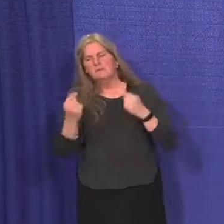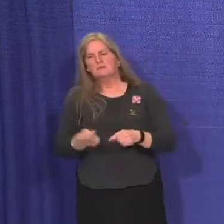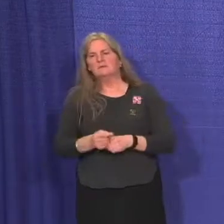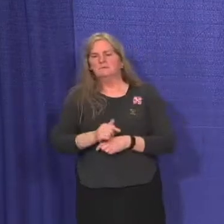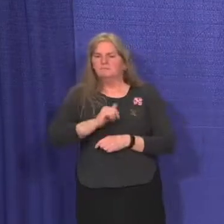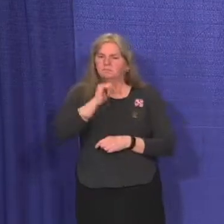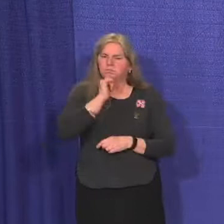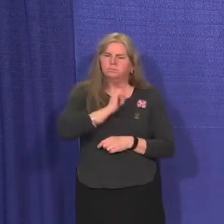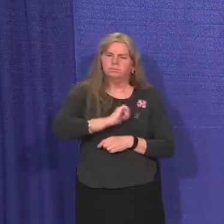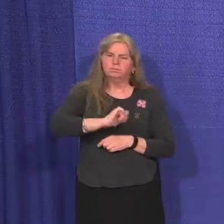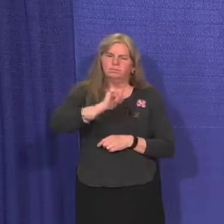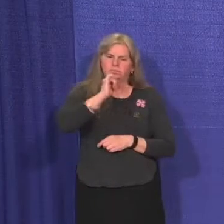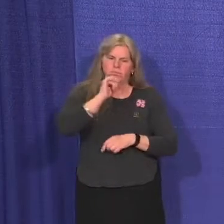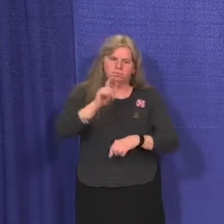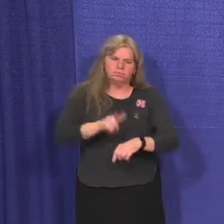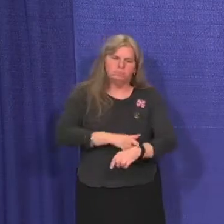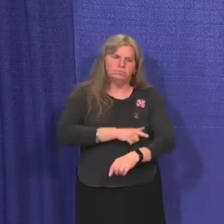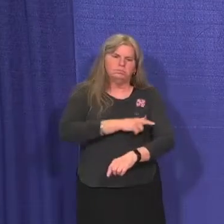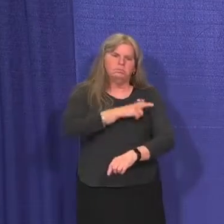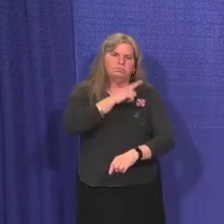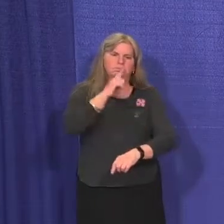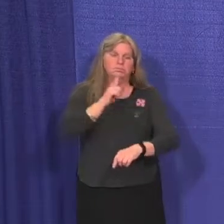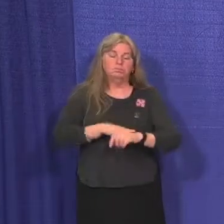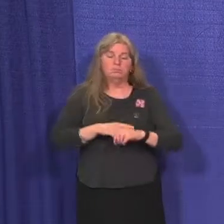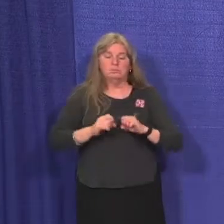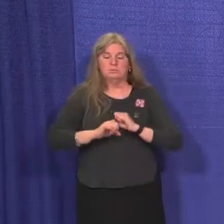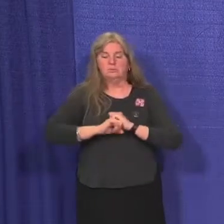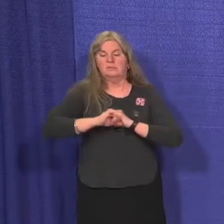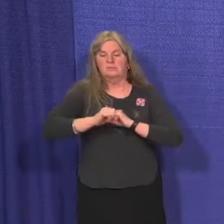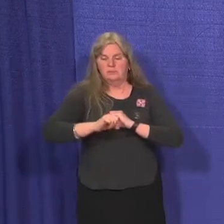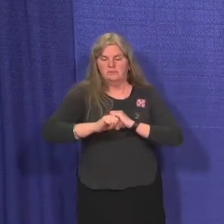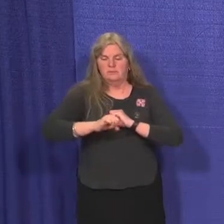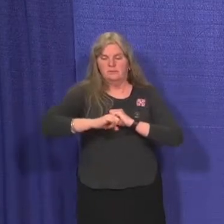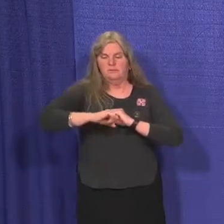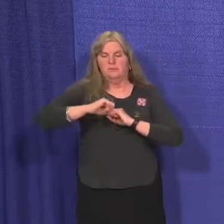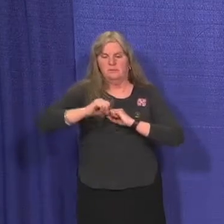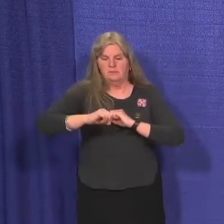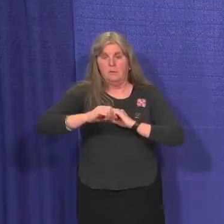bring some easing and we are still on course for some